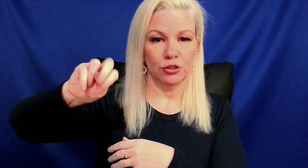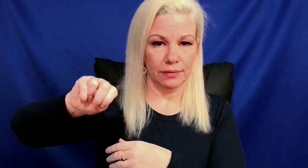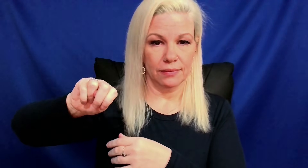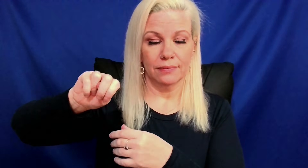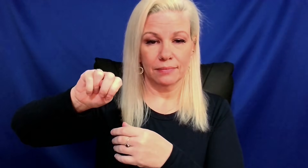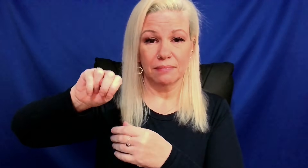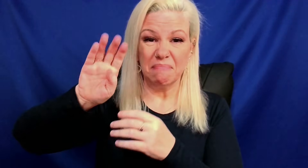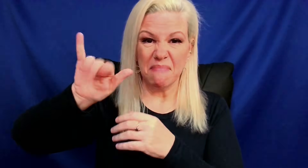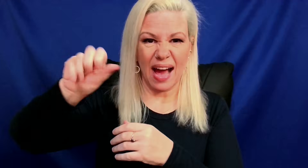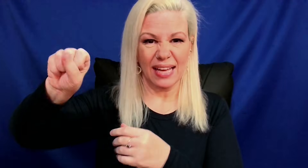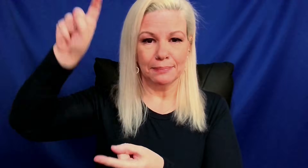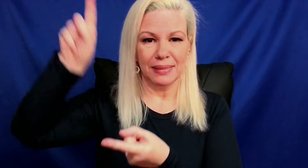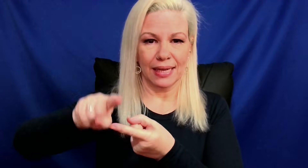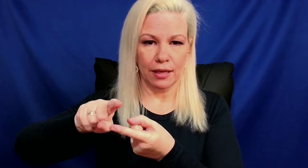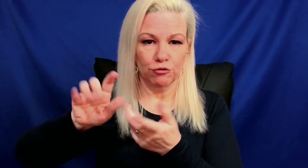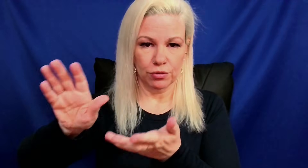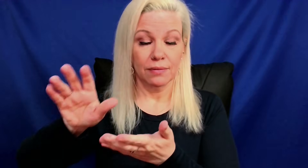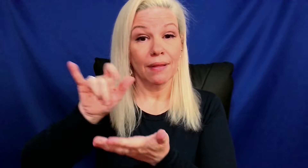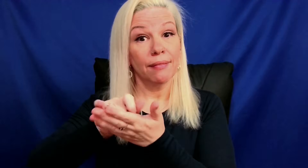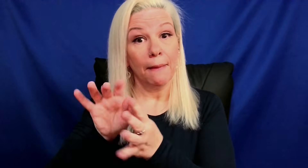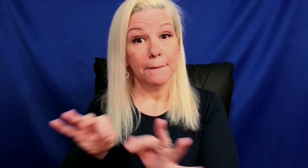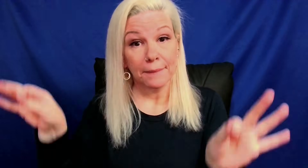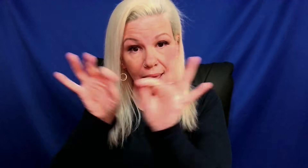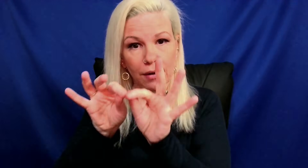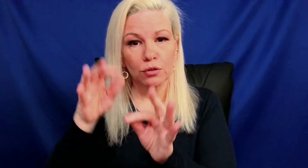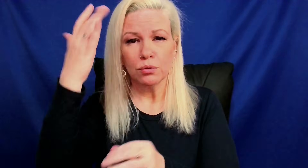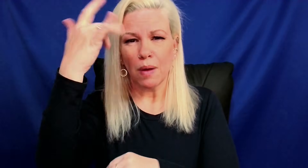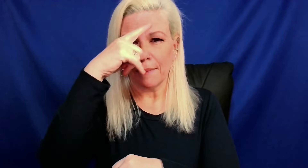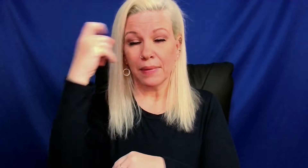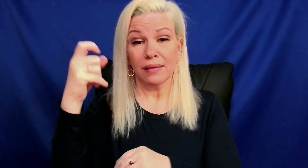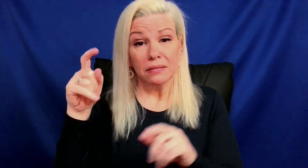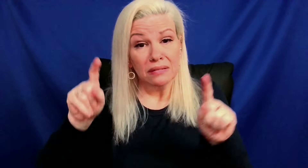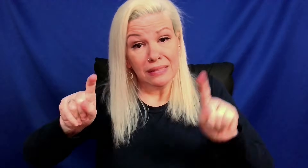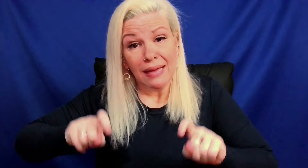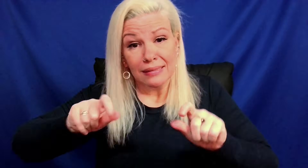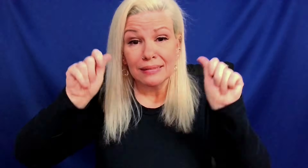Bias mitigation matters because tests can be unfair.